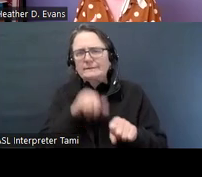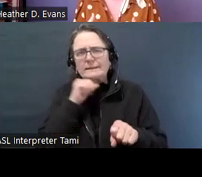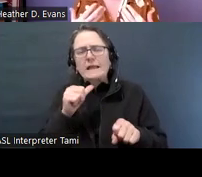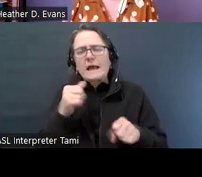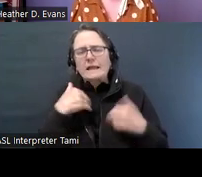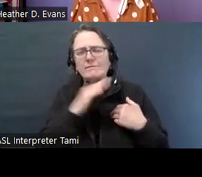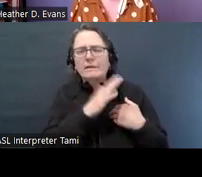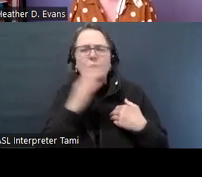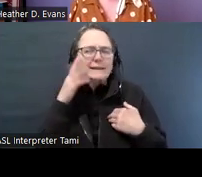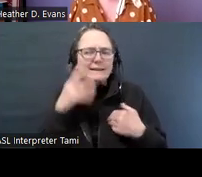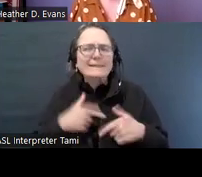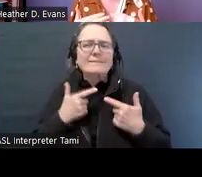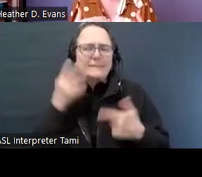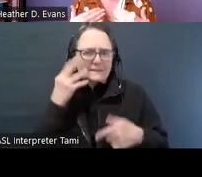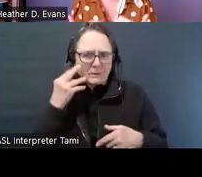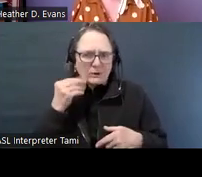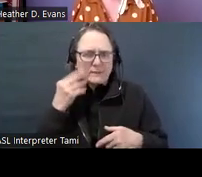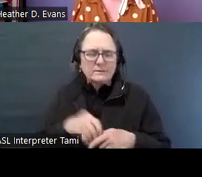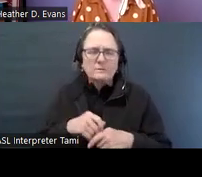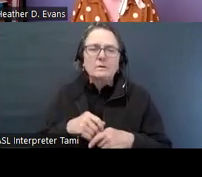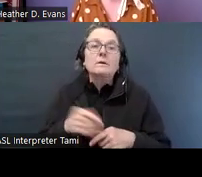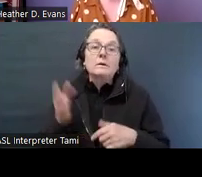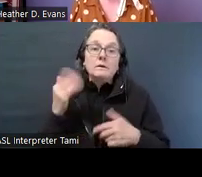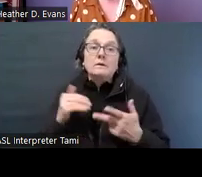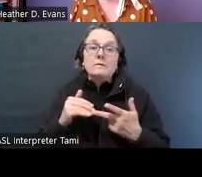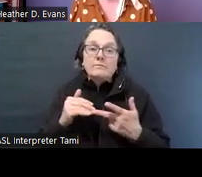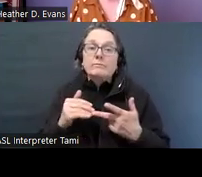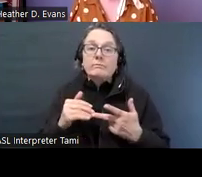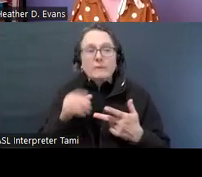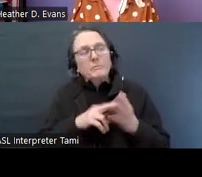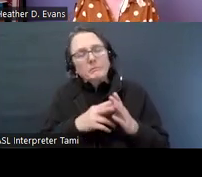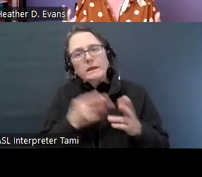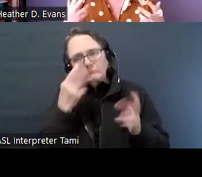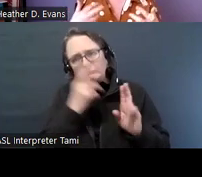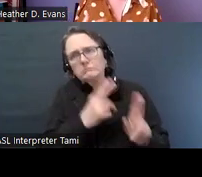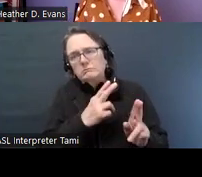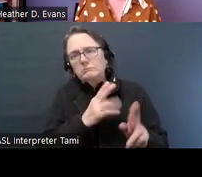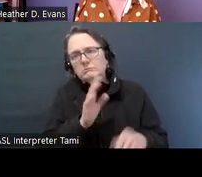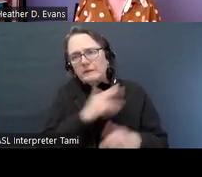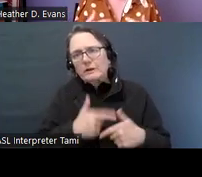of telling patients what their priorities should be, rather than inquiring